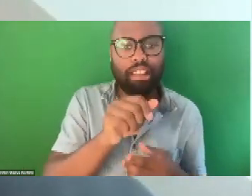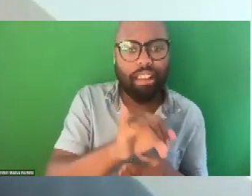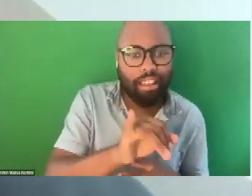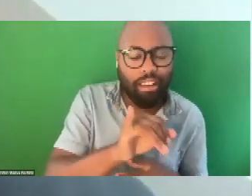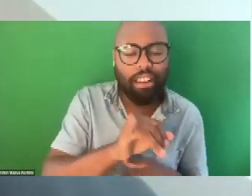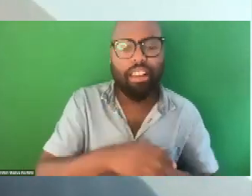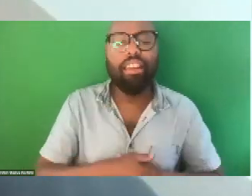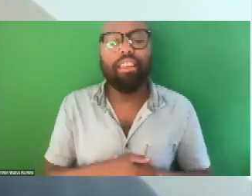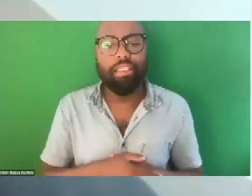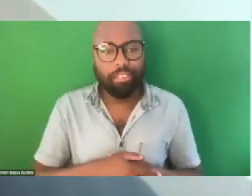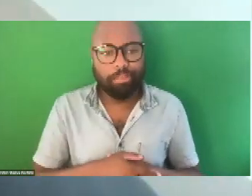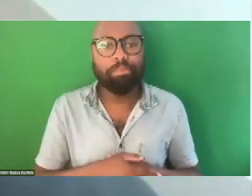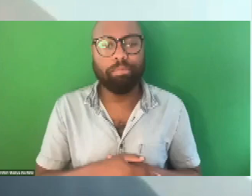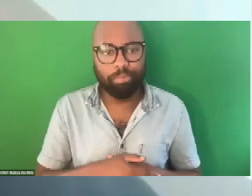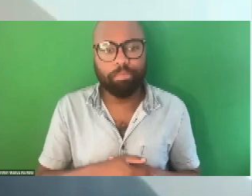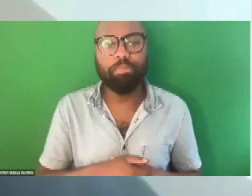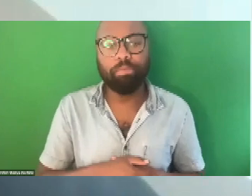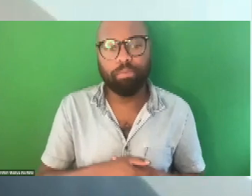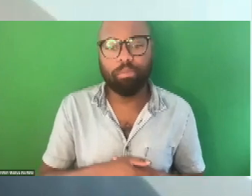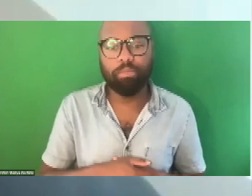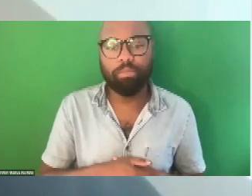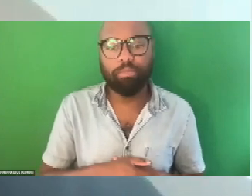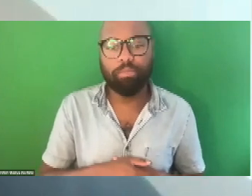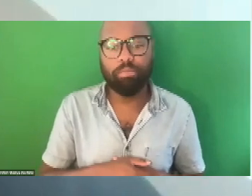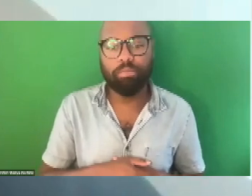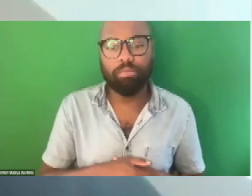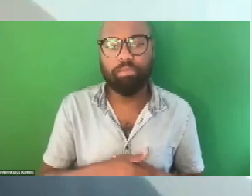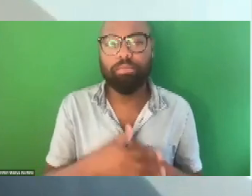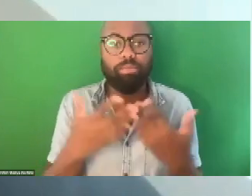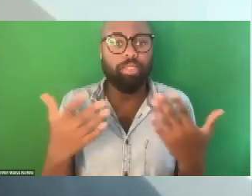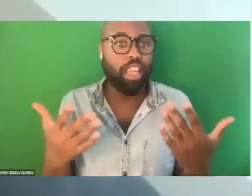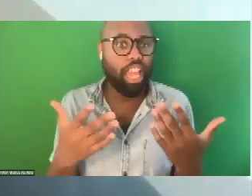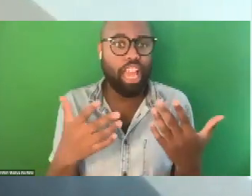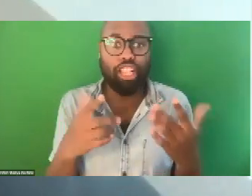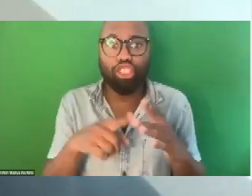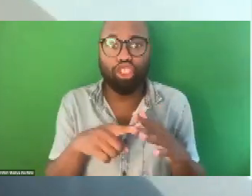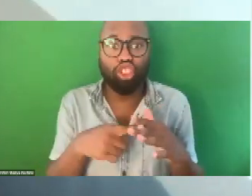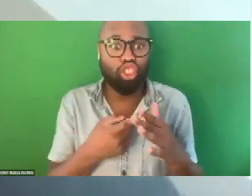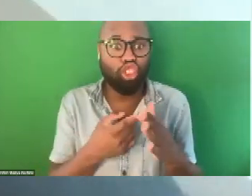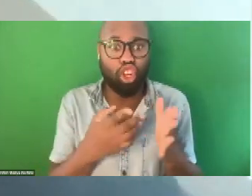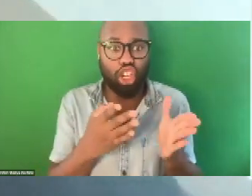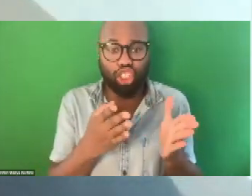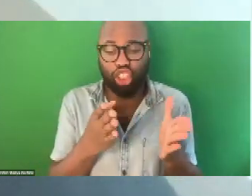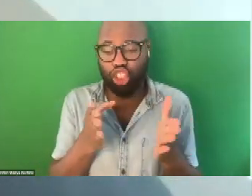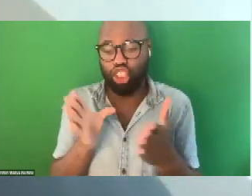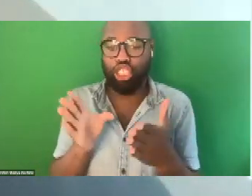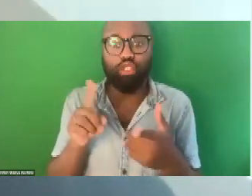You know, the growing shift towards algorithmic allocation.